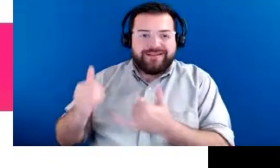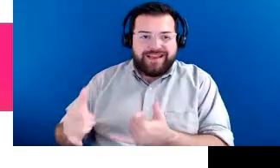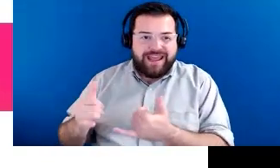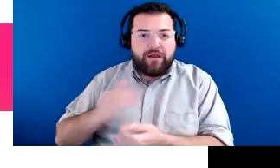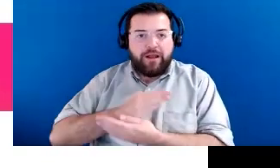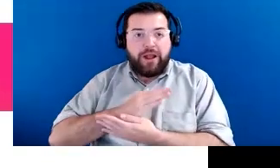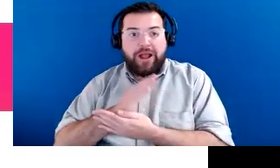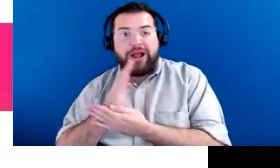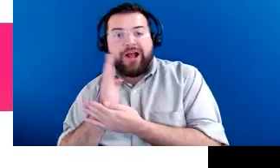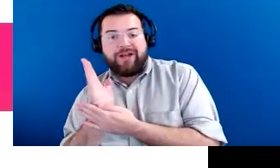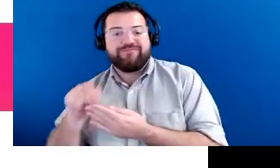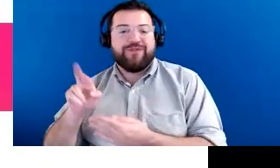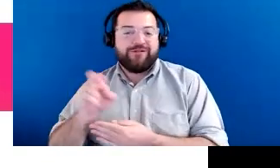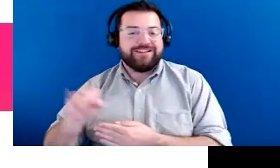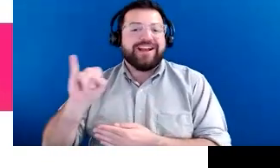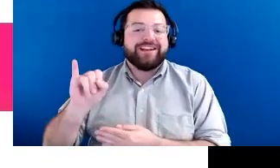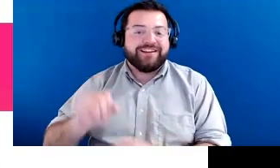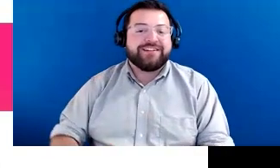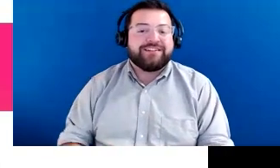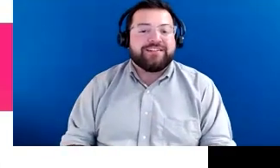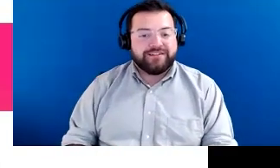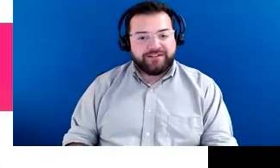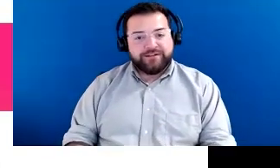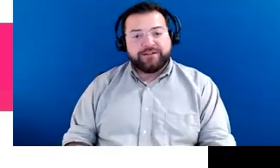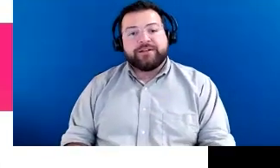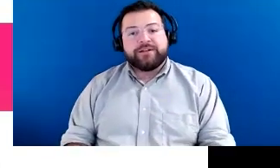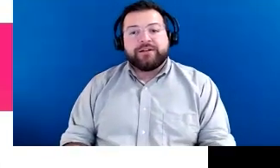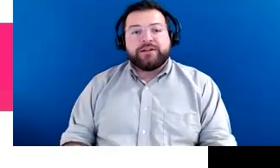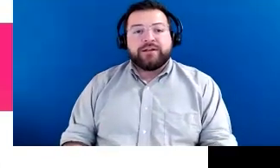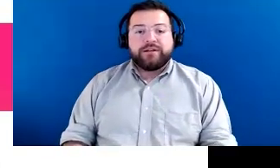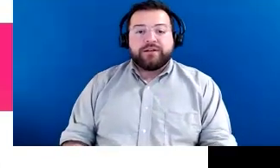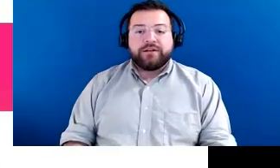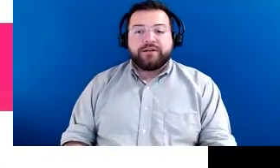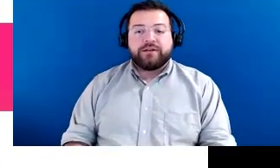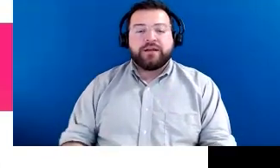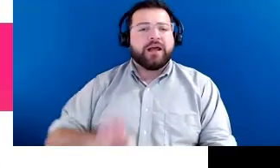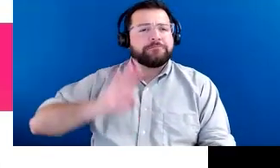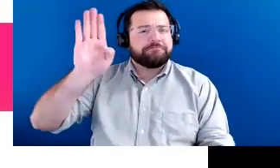Now we're on the RSI side. Sally, I do have a question.